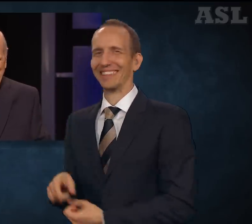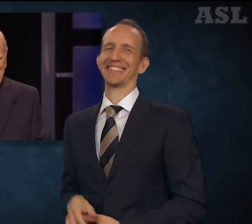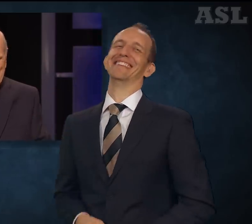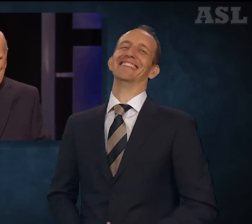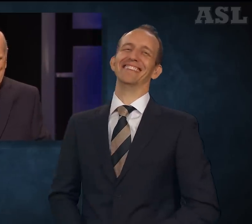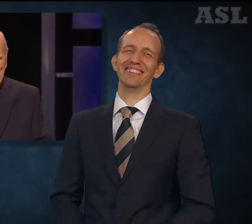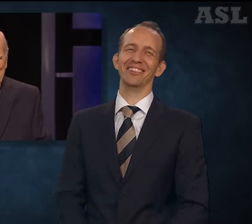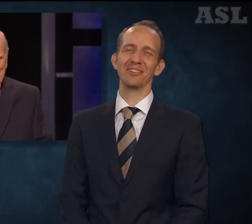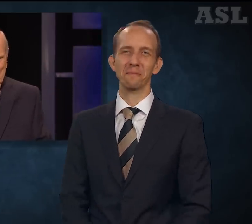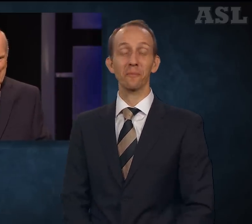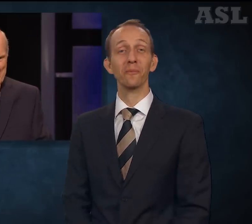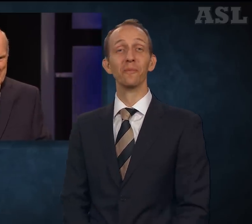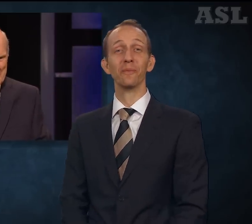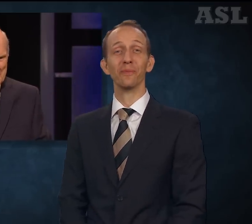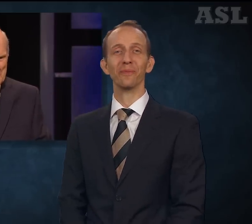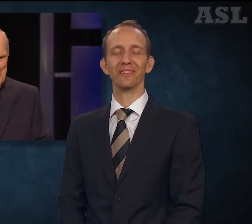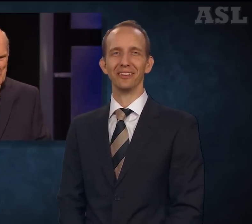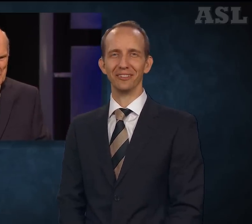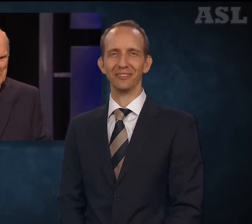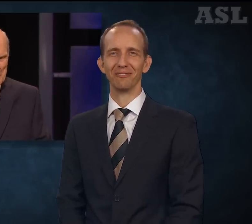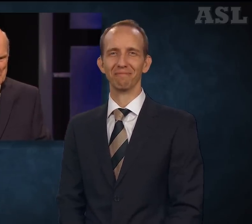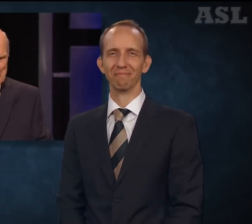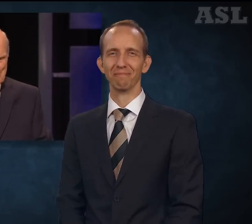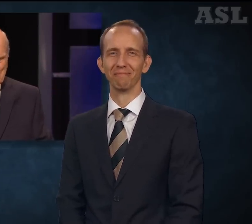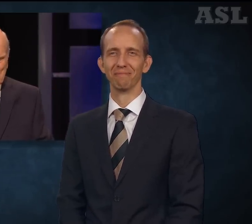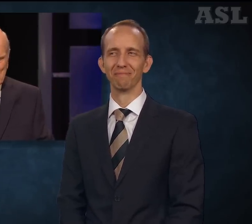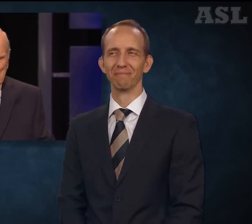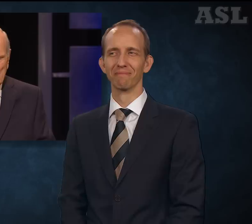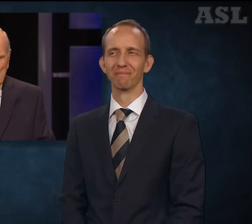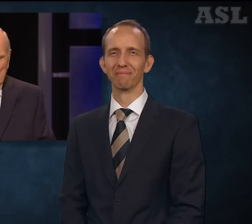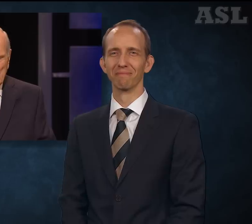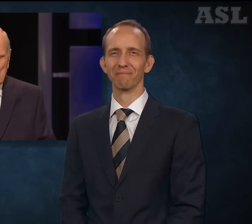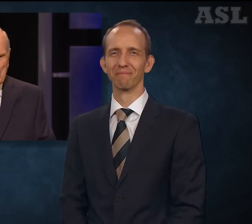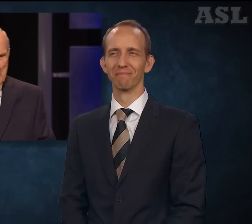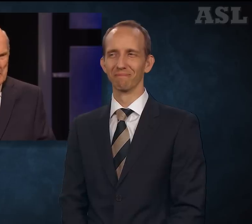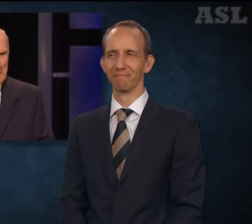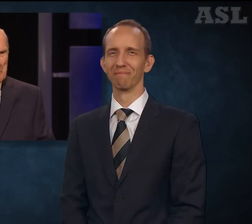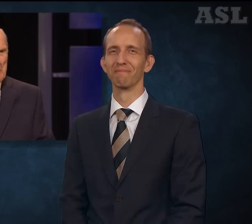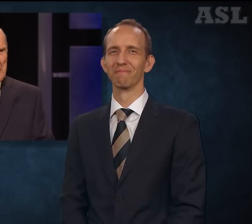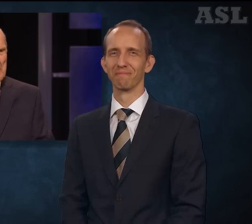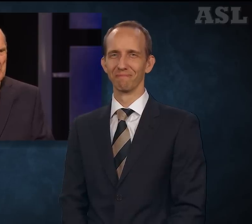THAT'S HER PAY.